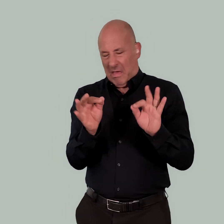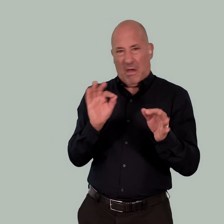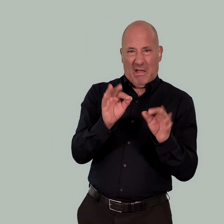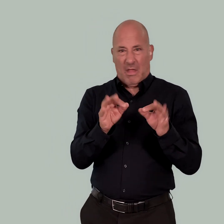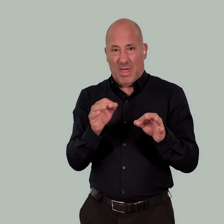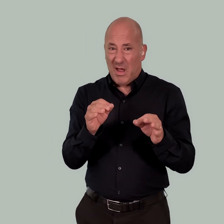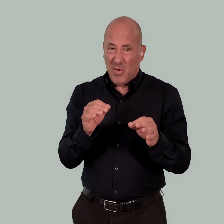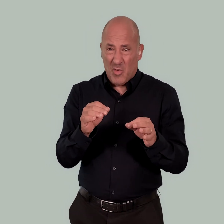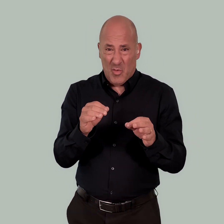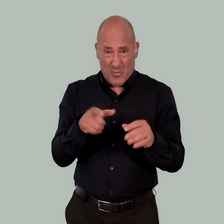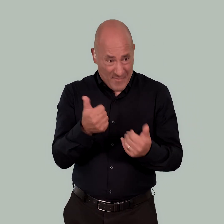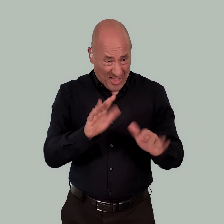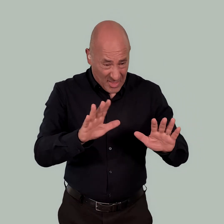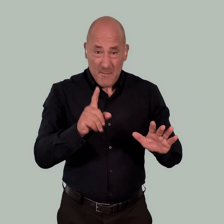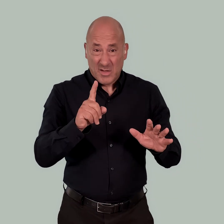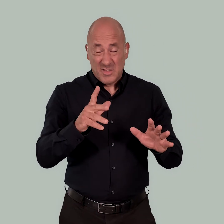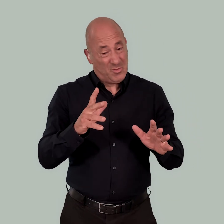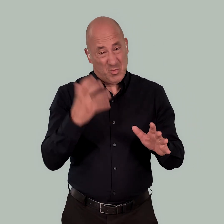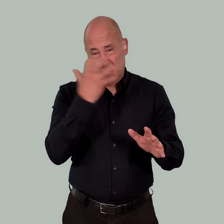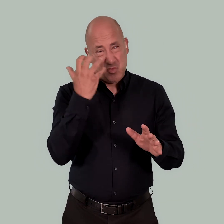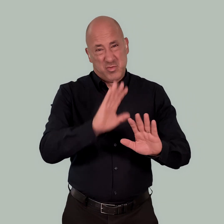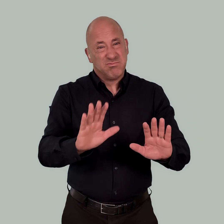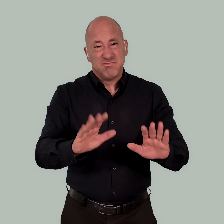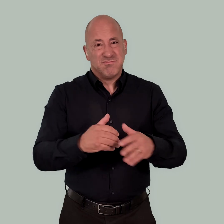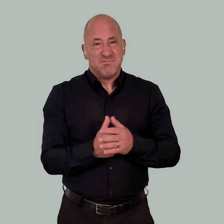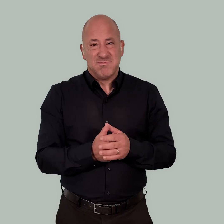is itself a decision, and a costly one.